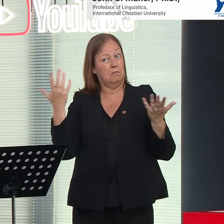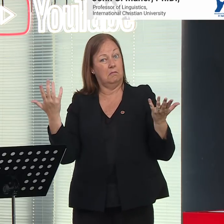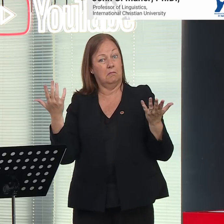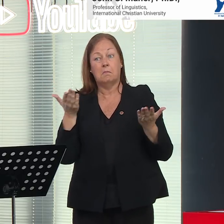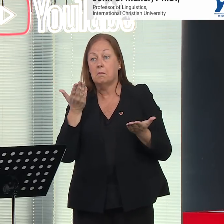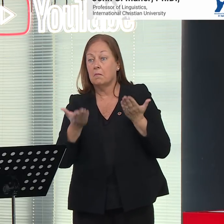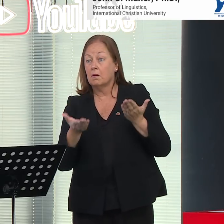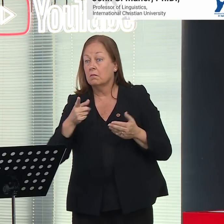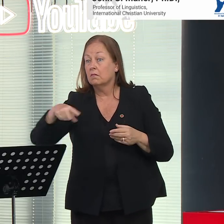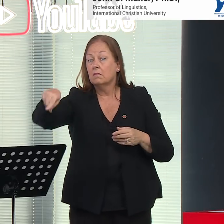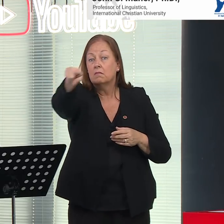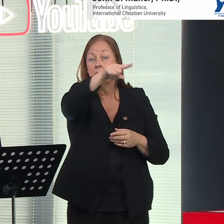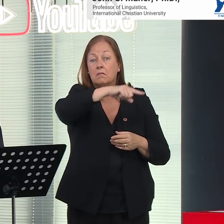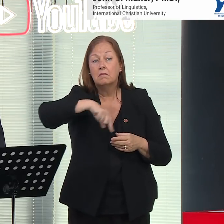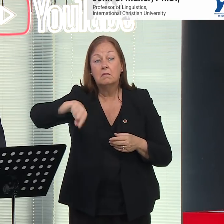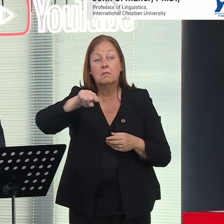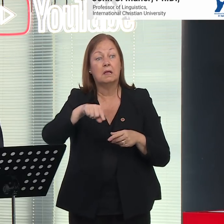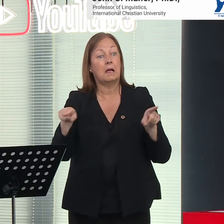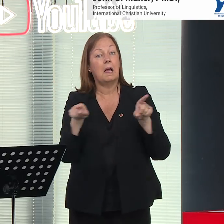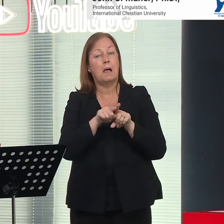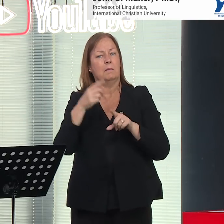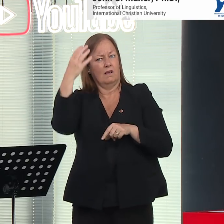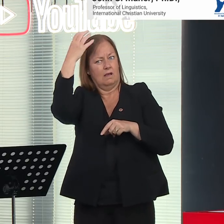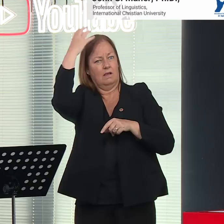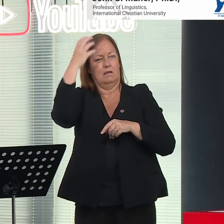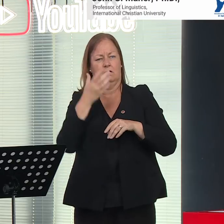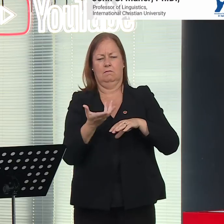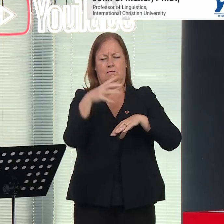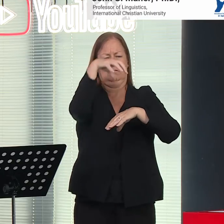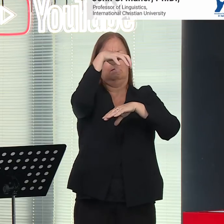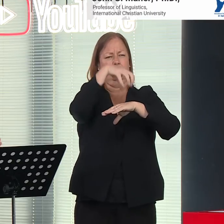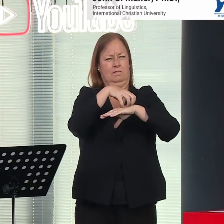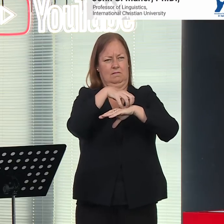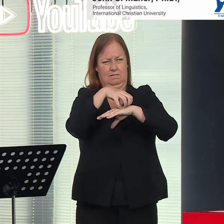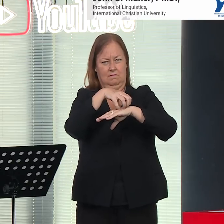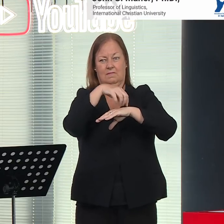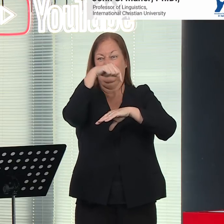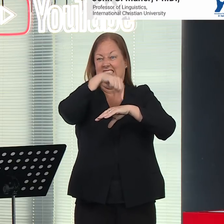Canada has such an office and Canada promotes the sign languages of Canada and other languages.